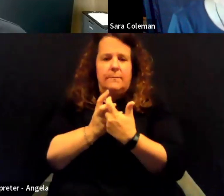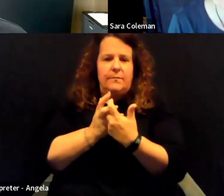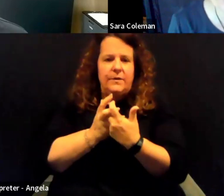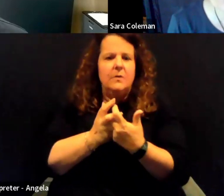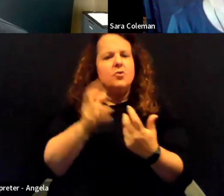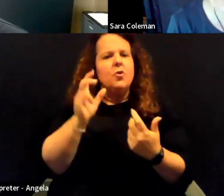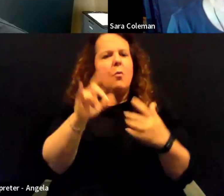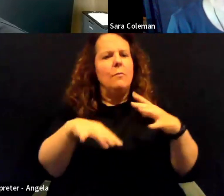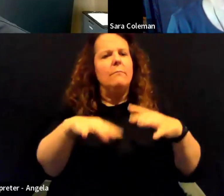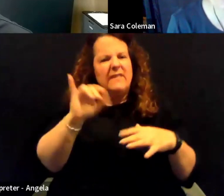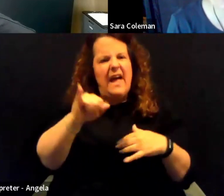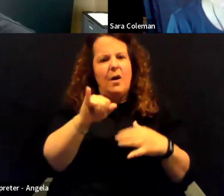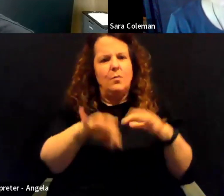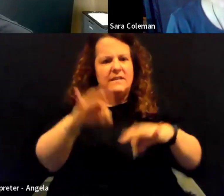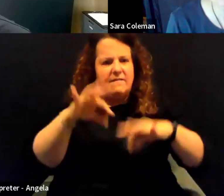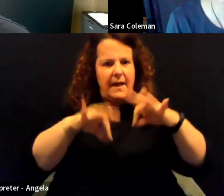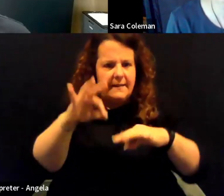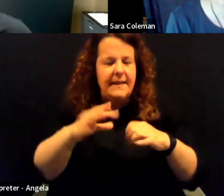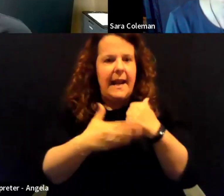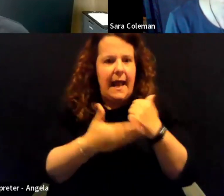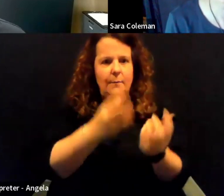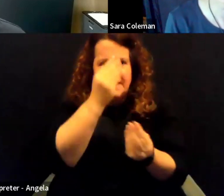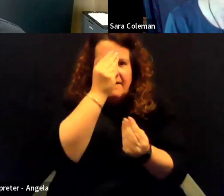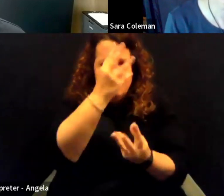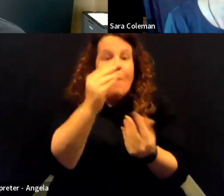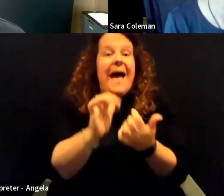research that helps inform how can we help.